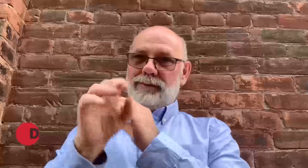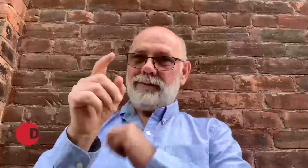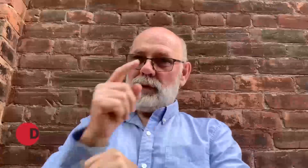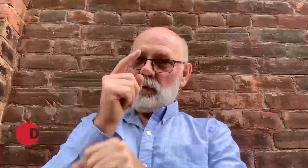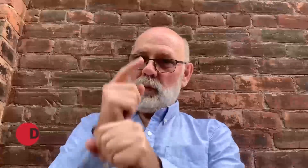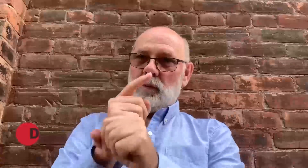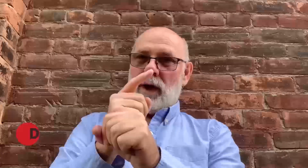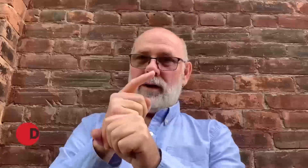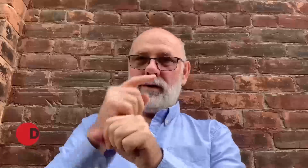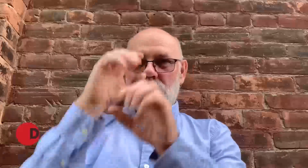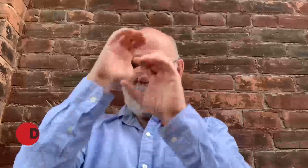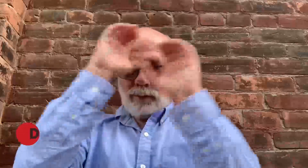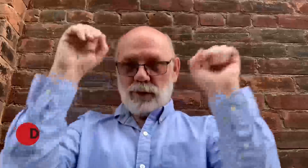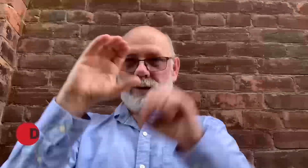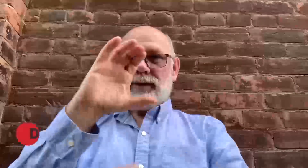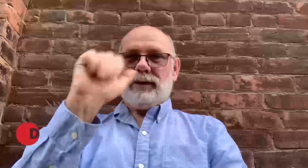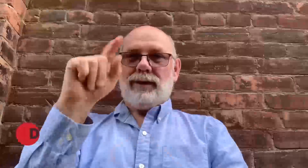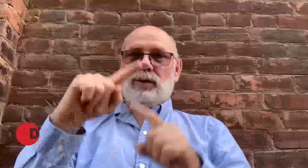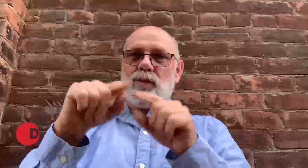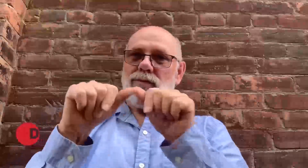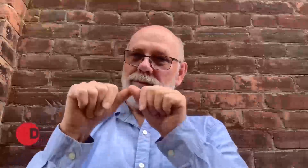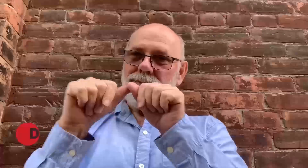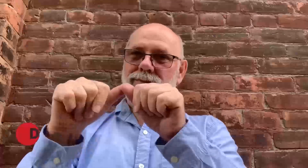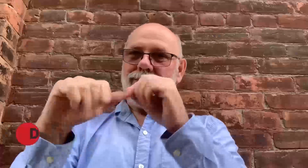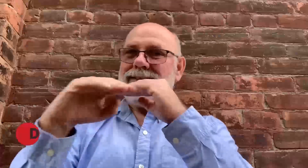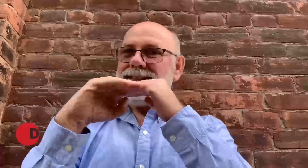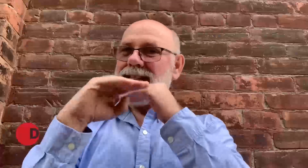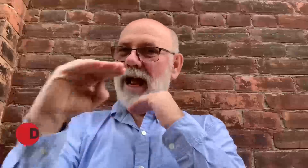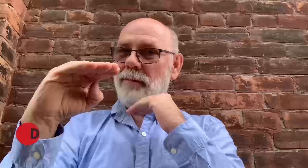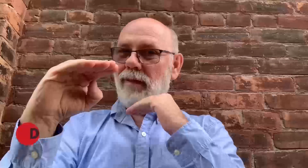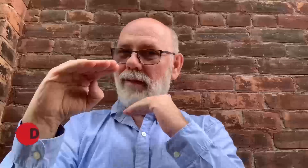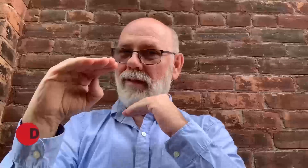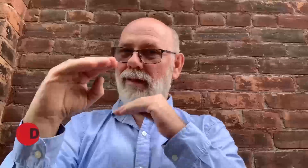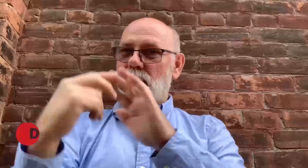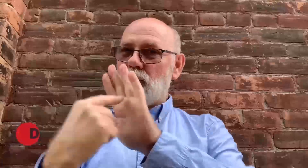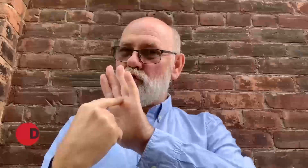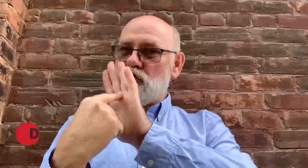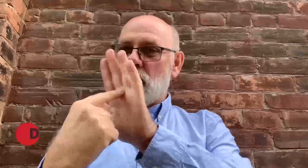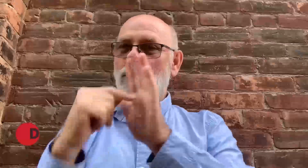the right president of CAD to continue its stability, a representative